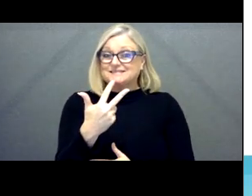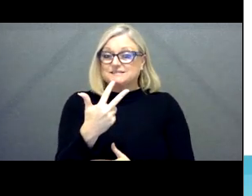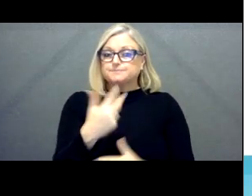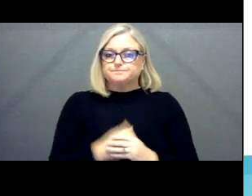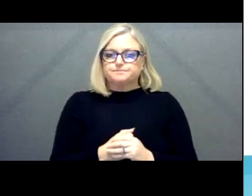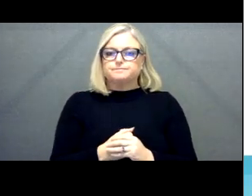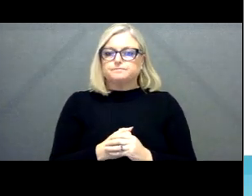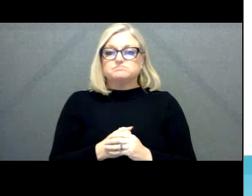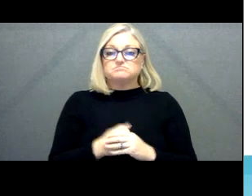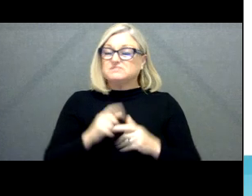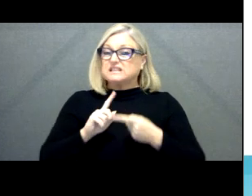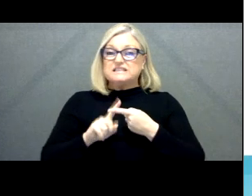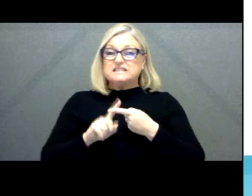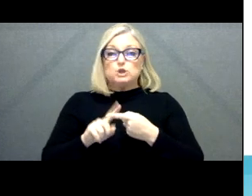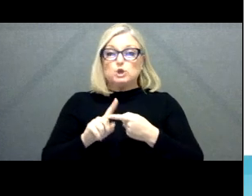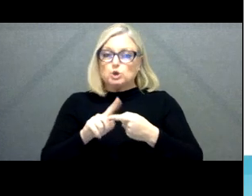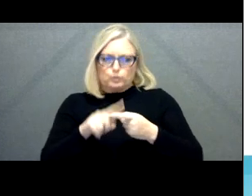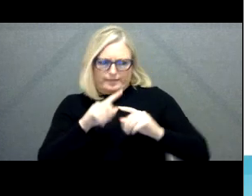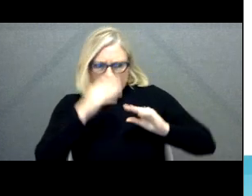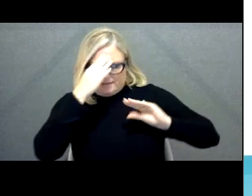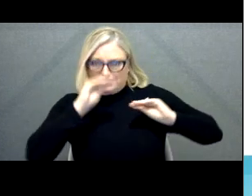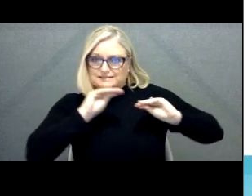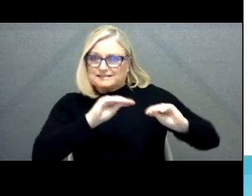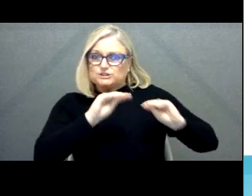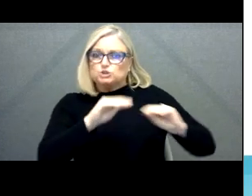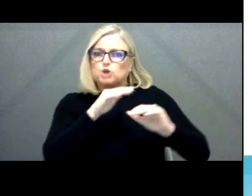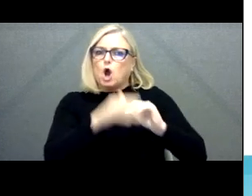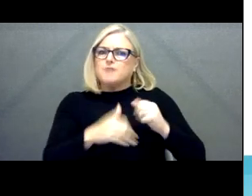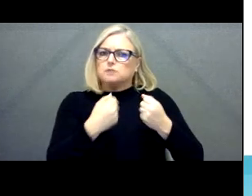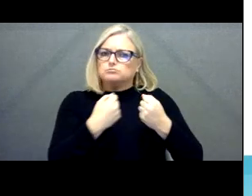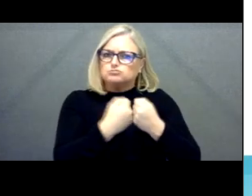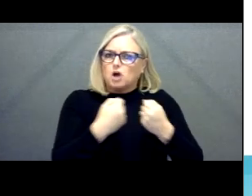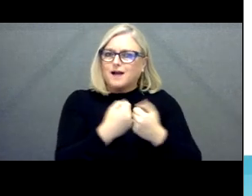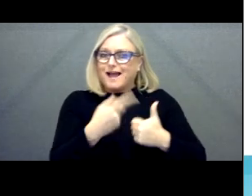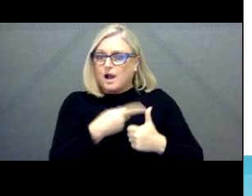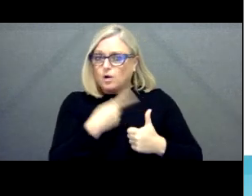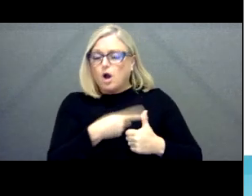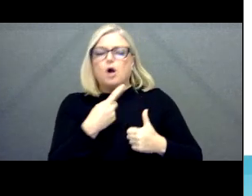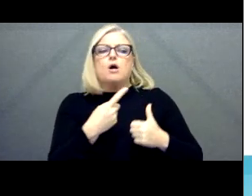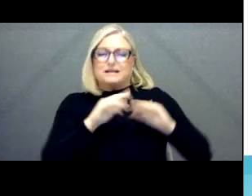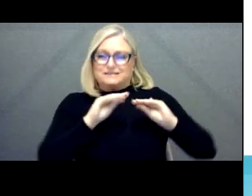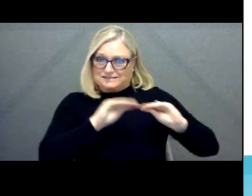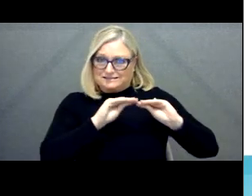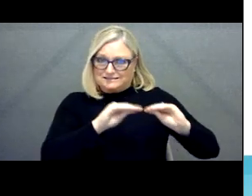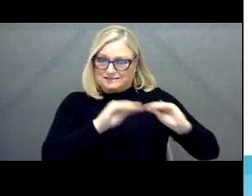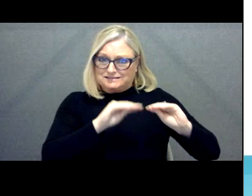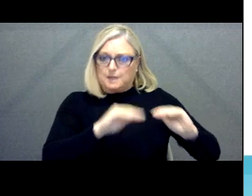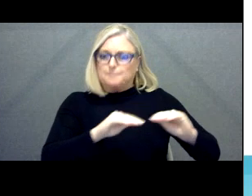those brief interventions for substance use and we had QCS also doing uh the probation officer also